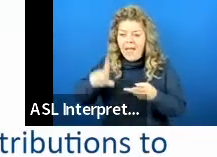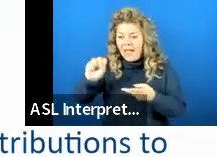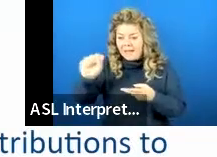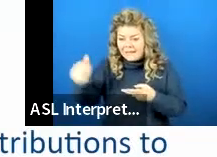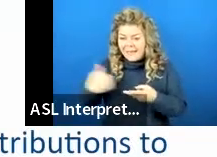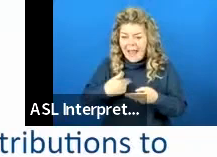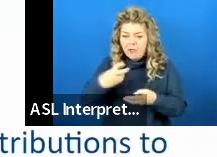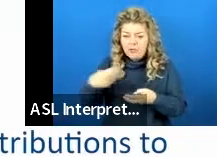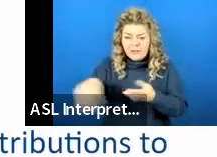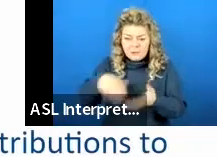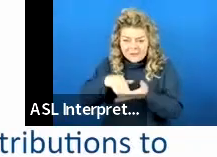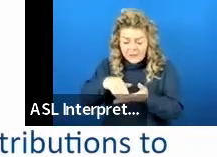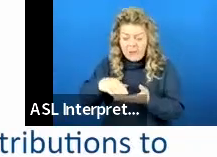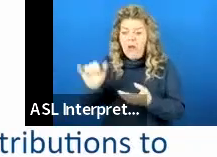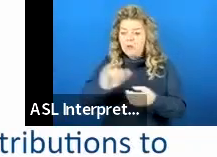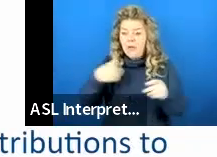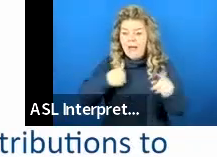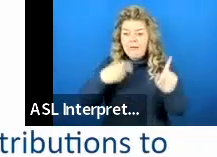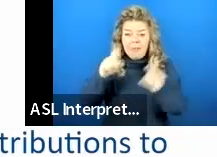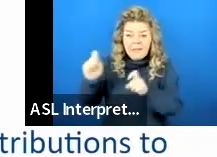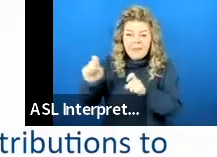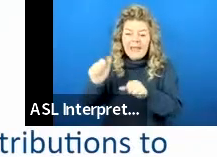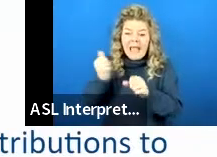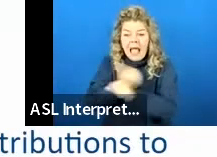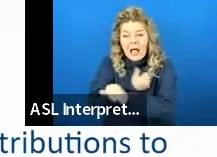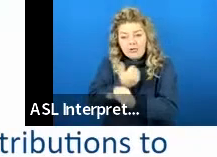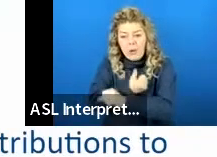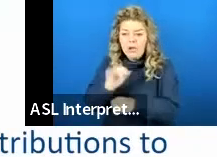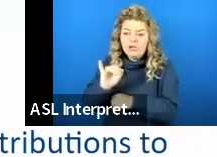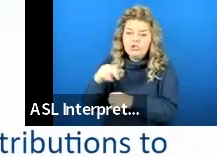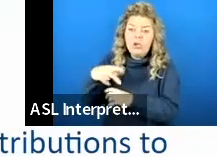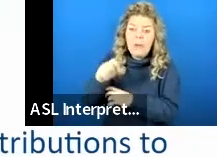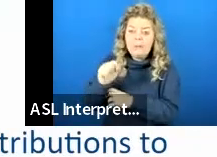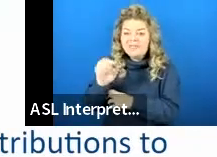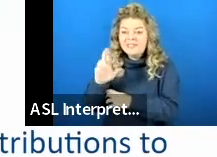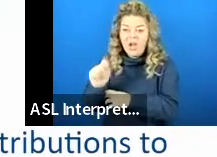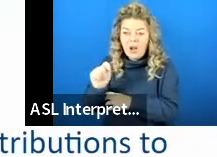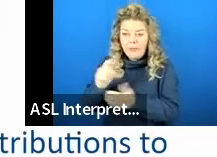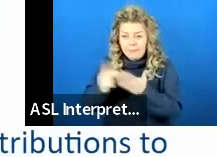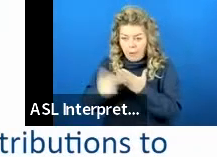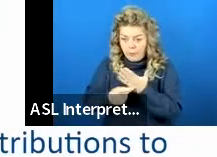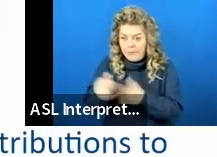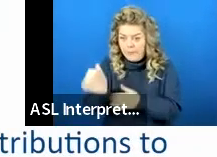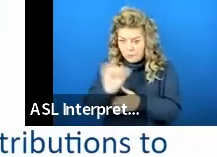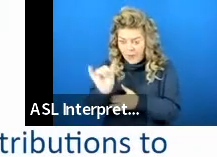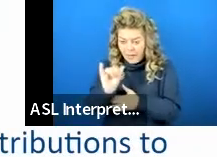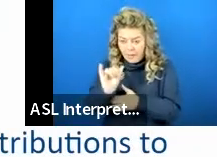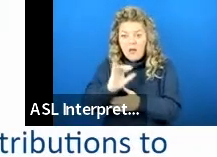and piloting an Al Al algebra jumpstart component as well as targeted advising and tutoring.